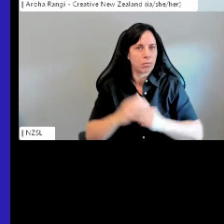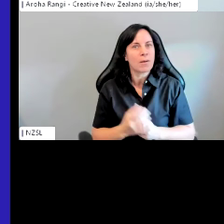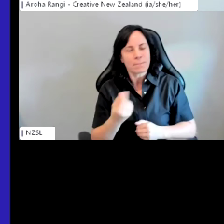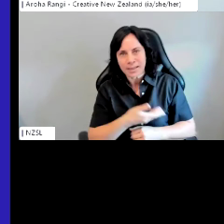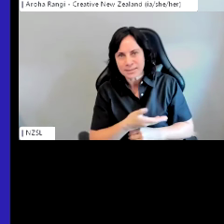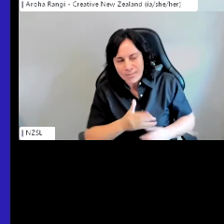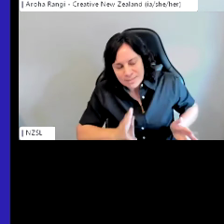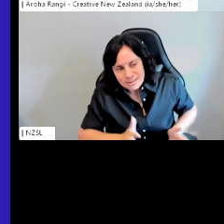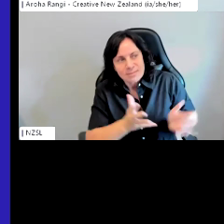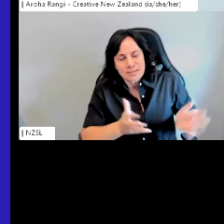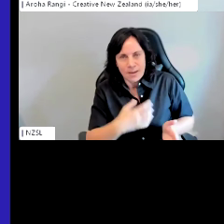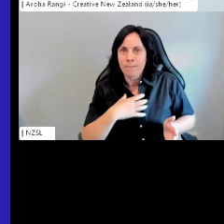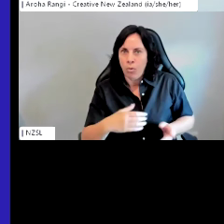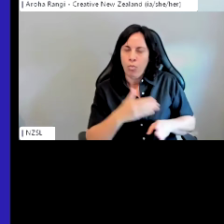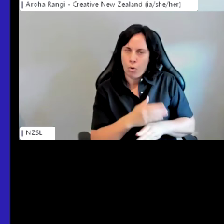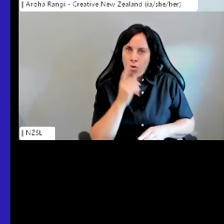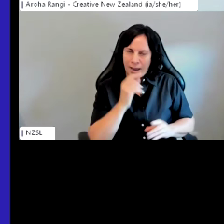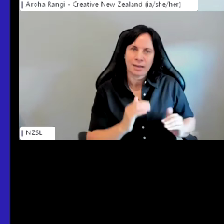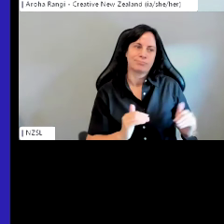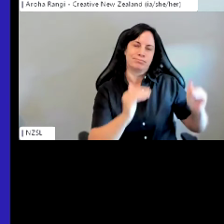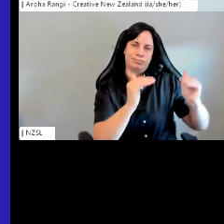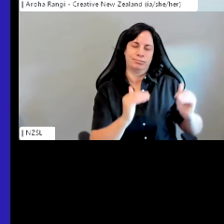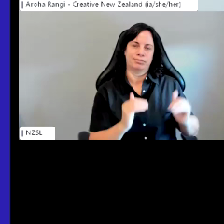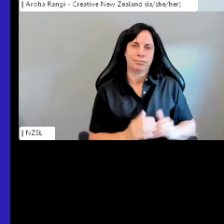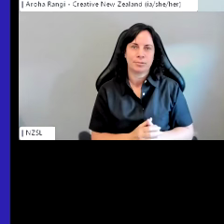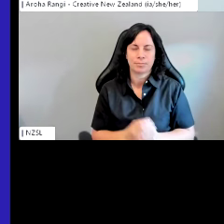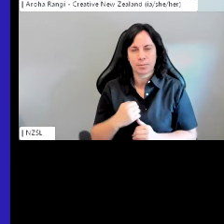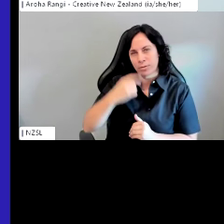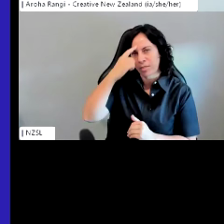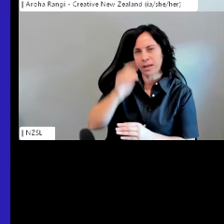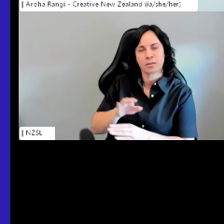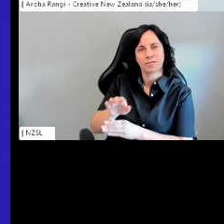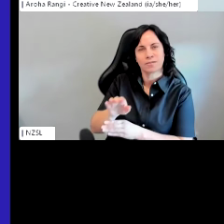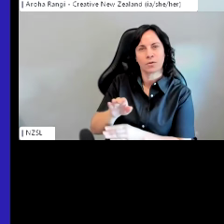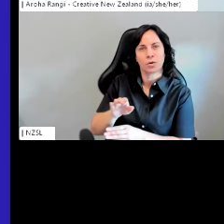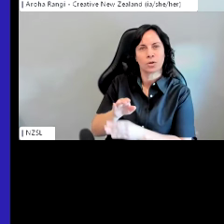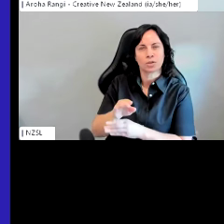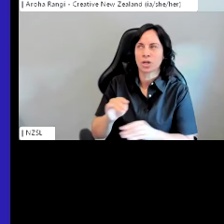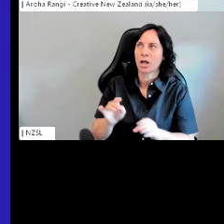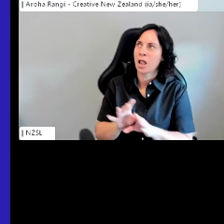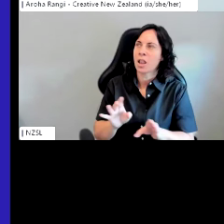more we could do. And I think that the future will be um seeing things like Meta as a way to